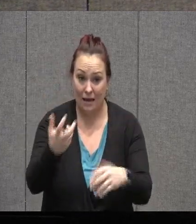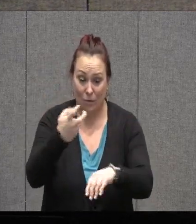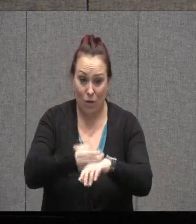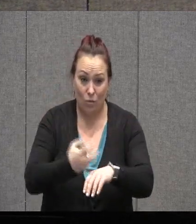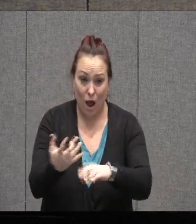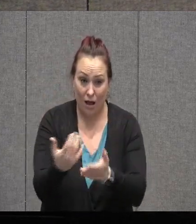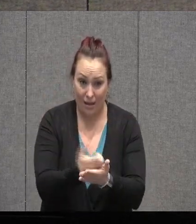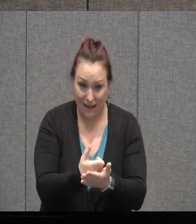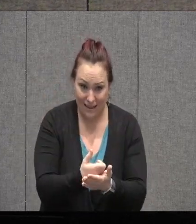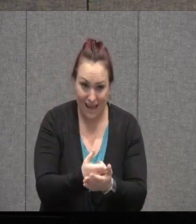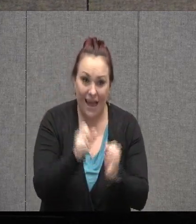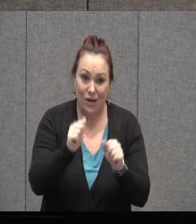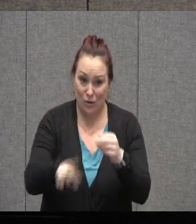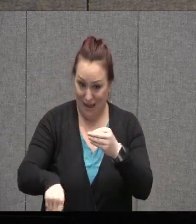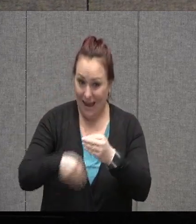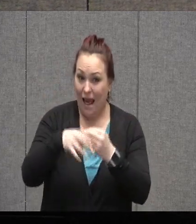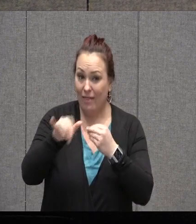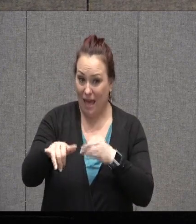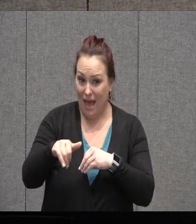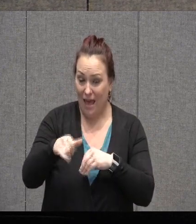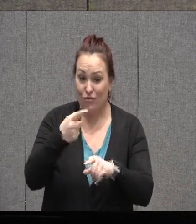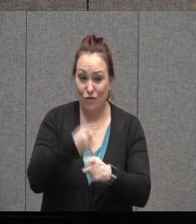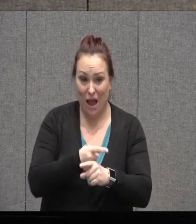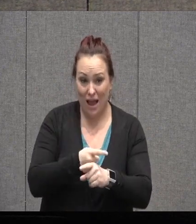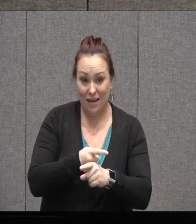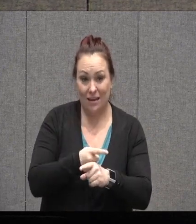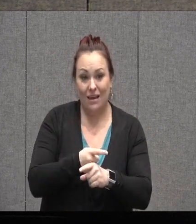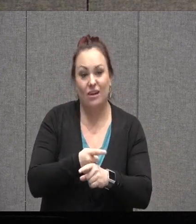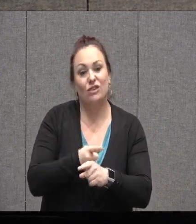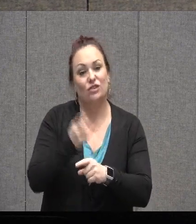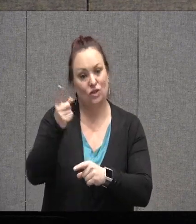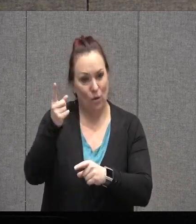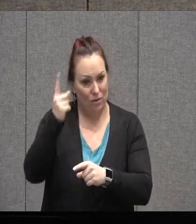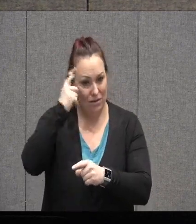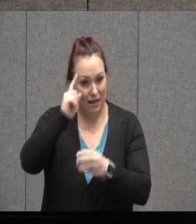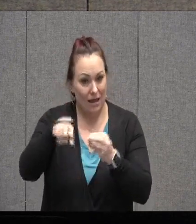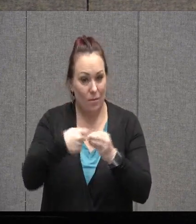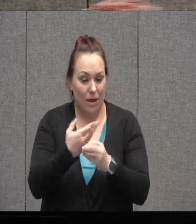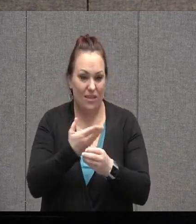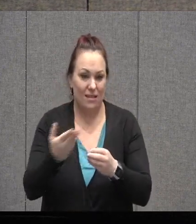So, I want you to think about the things that you would put on your own dollar bill.